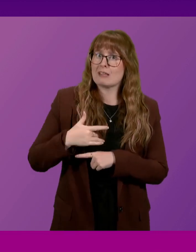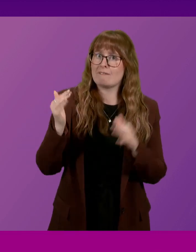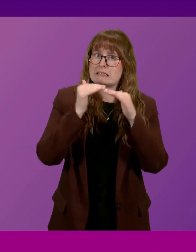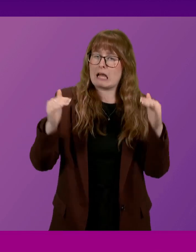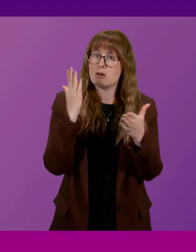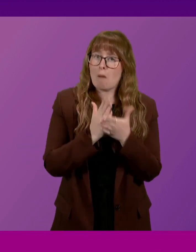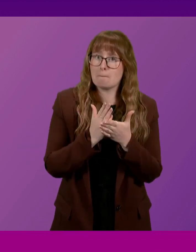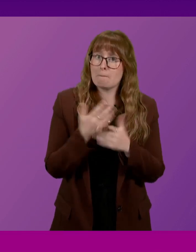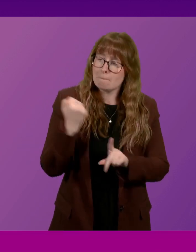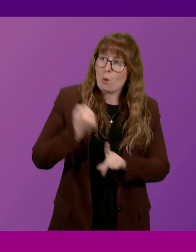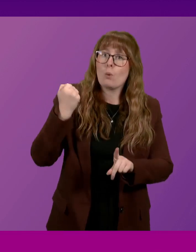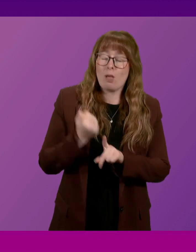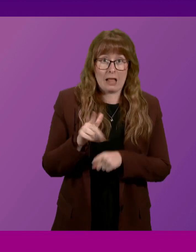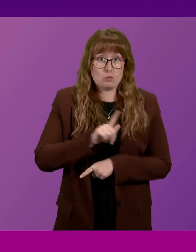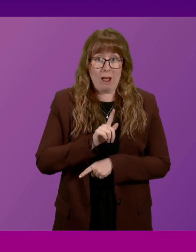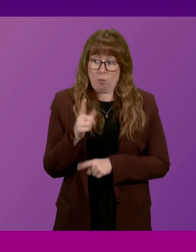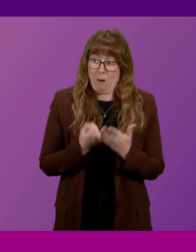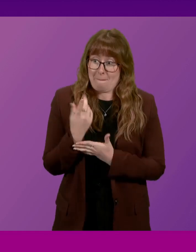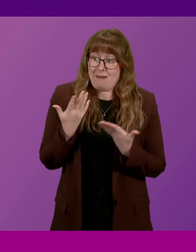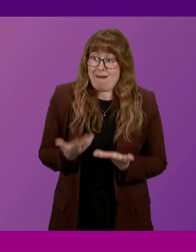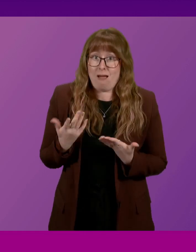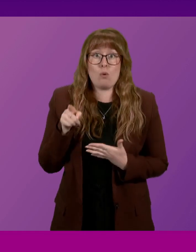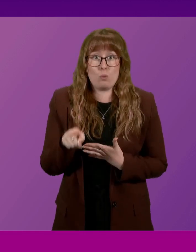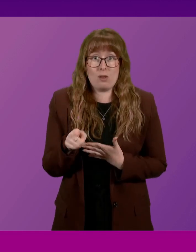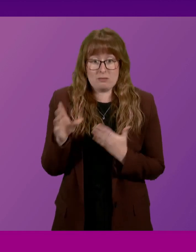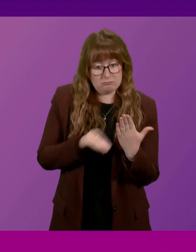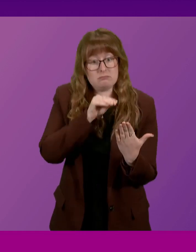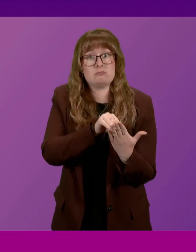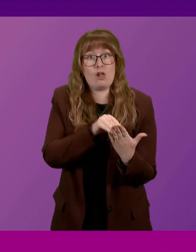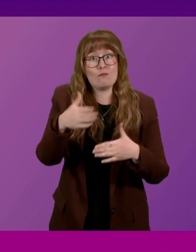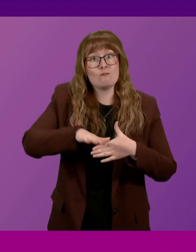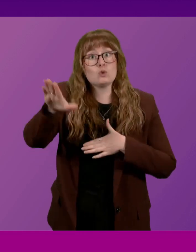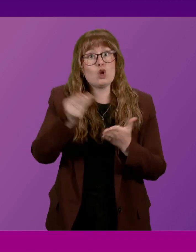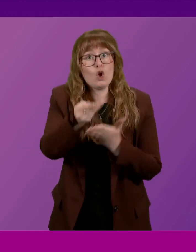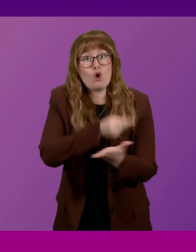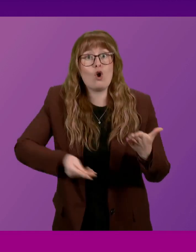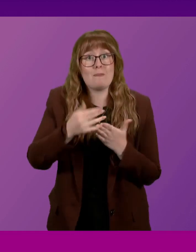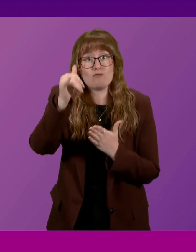created the circumstances that are accounted for by the Future Economy Scotland report.